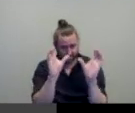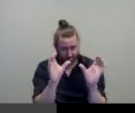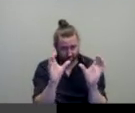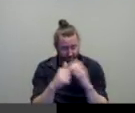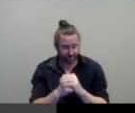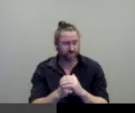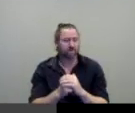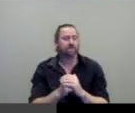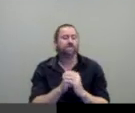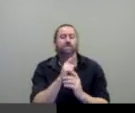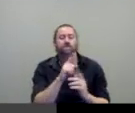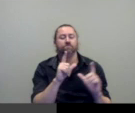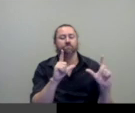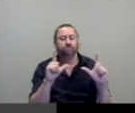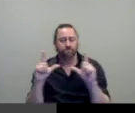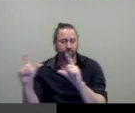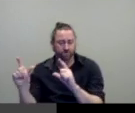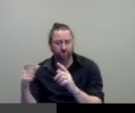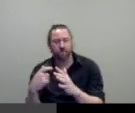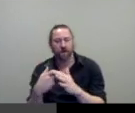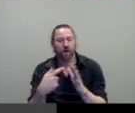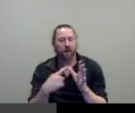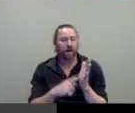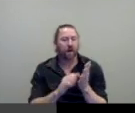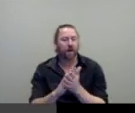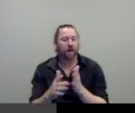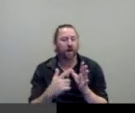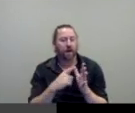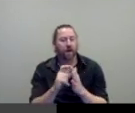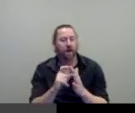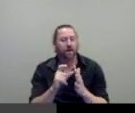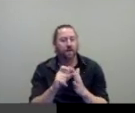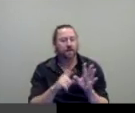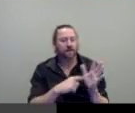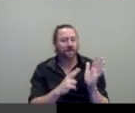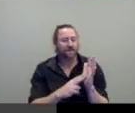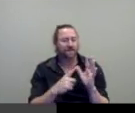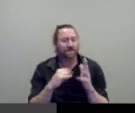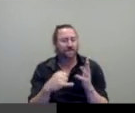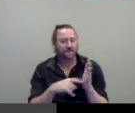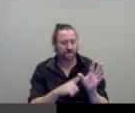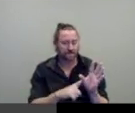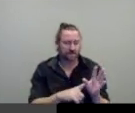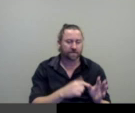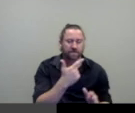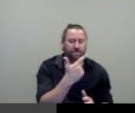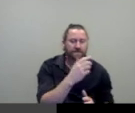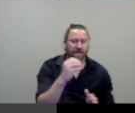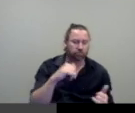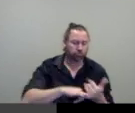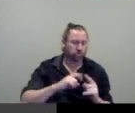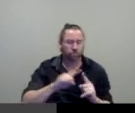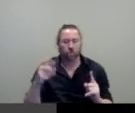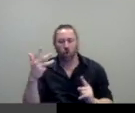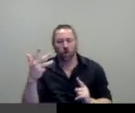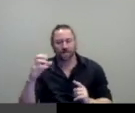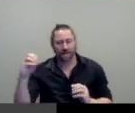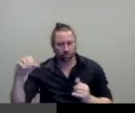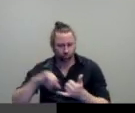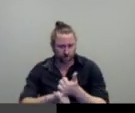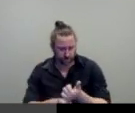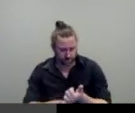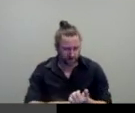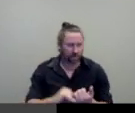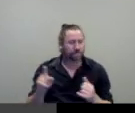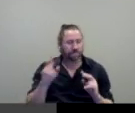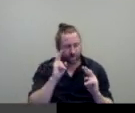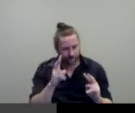is named after the Ghajar dynasty of the 1700s to the early 1900s she's pairing antique clothing